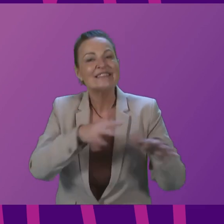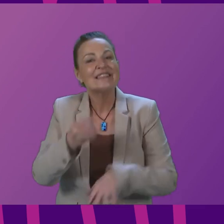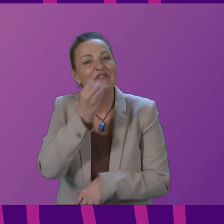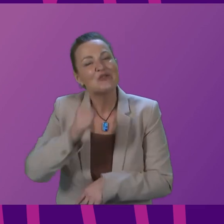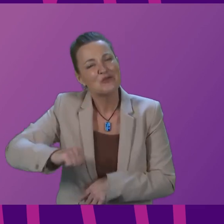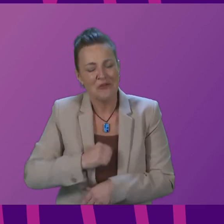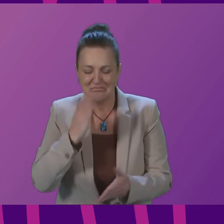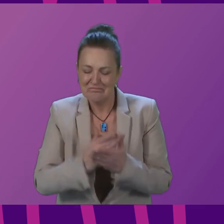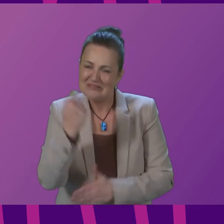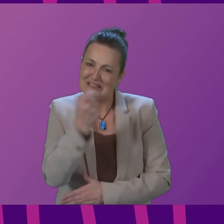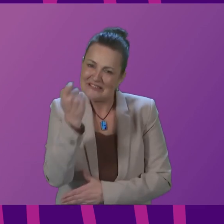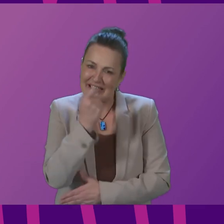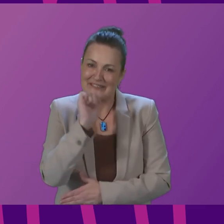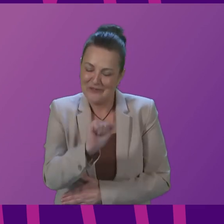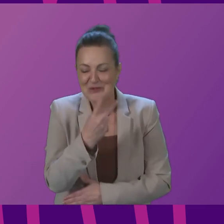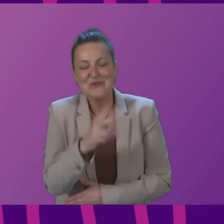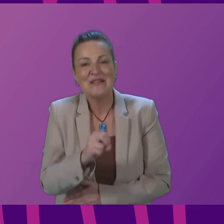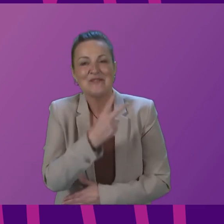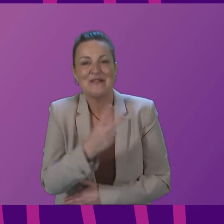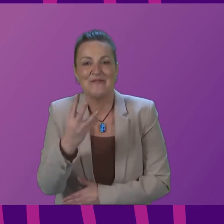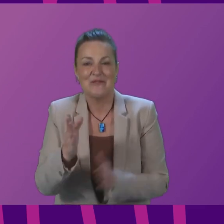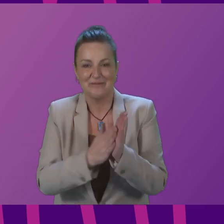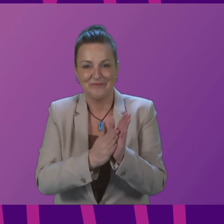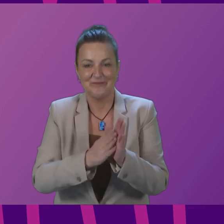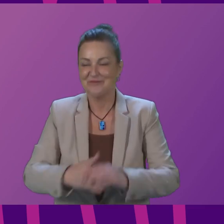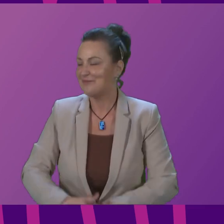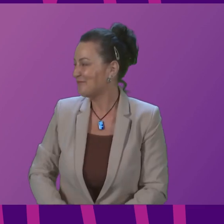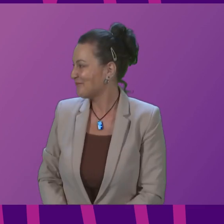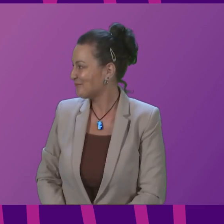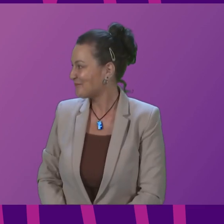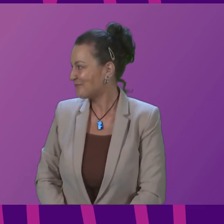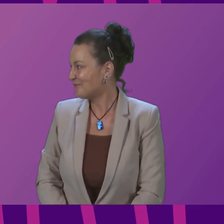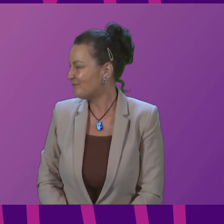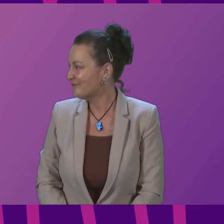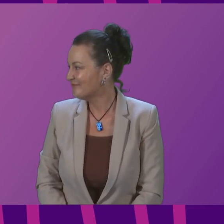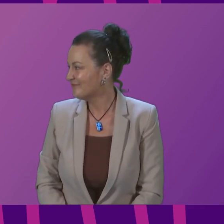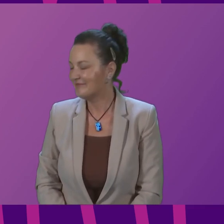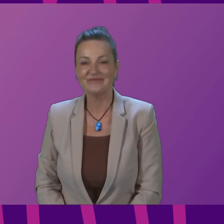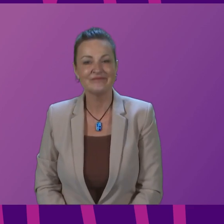a success.